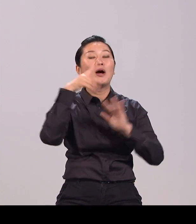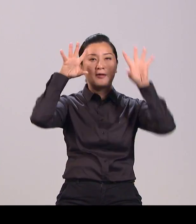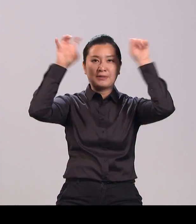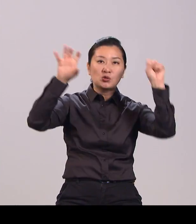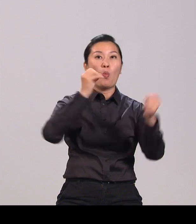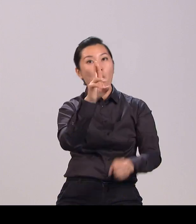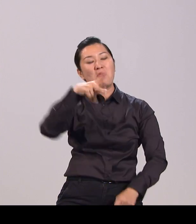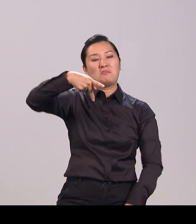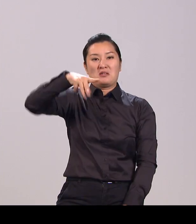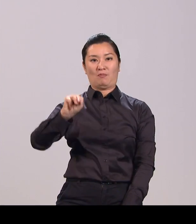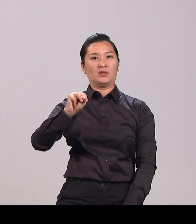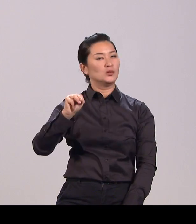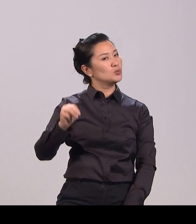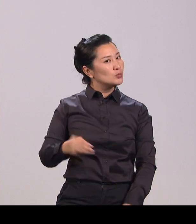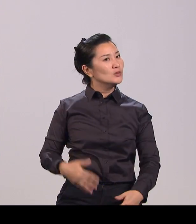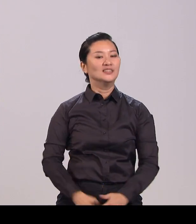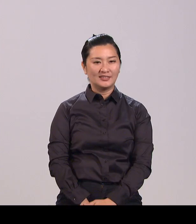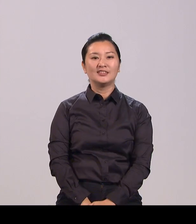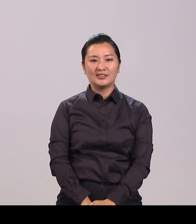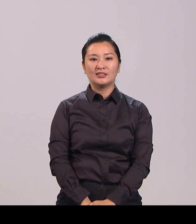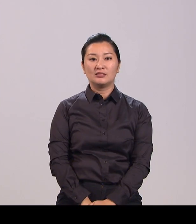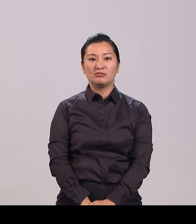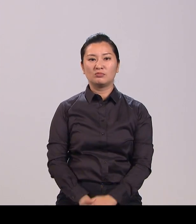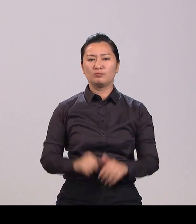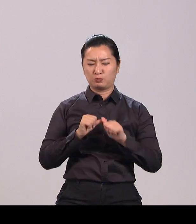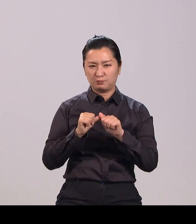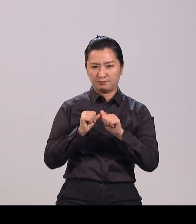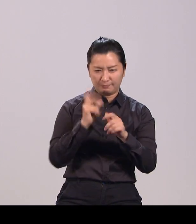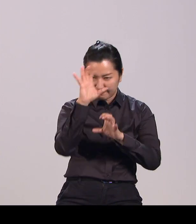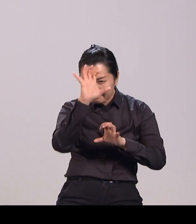We continue to pick up a steady trickle of such people, one or two a month,